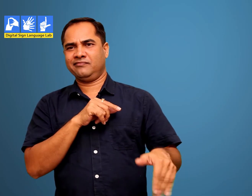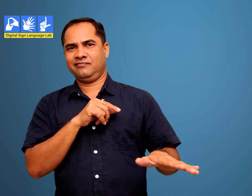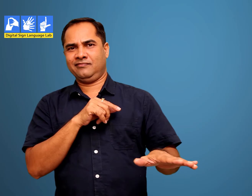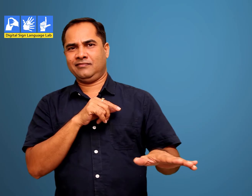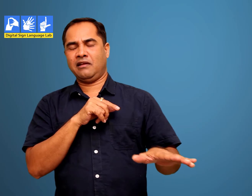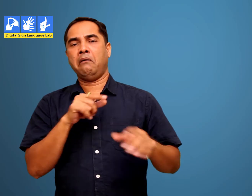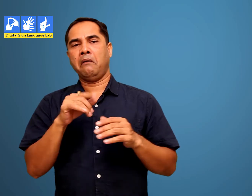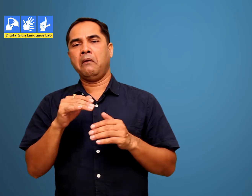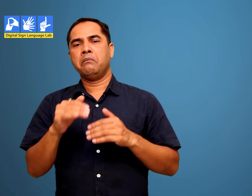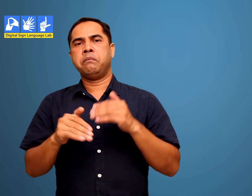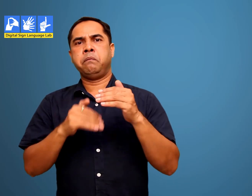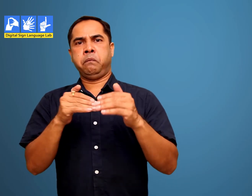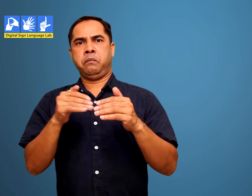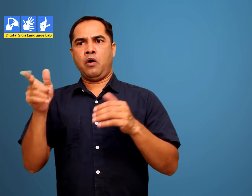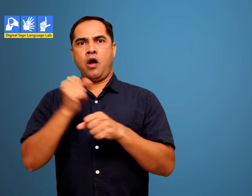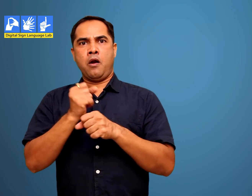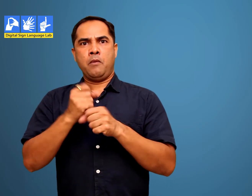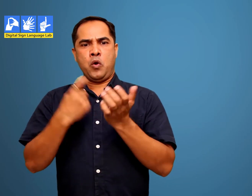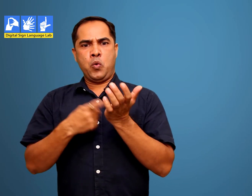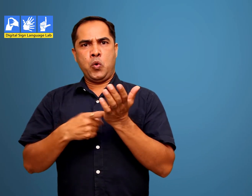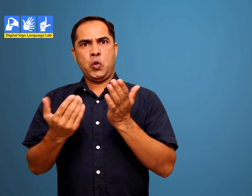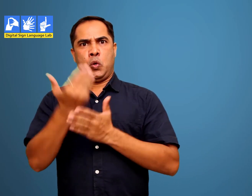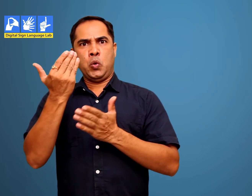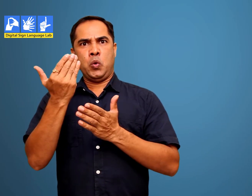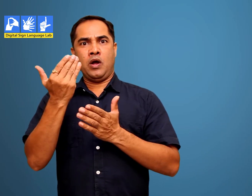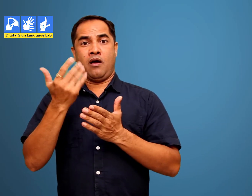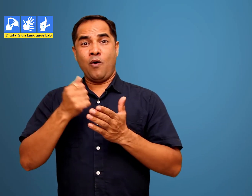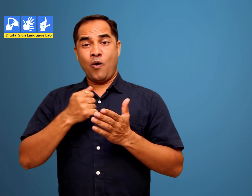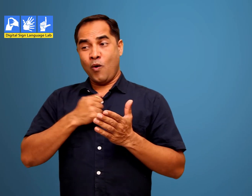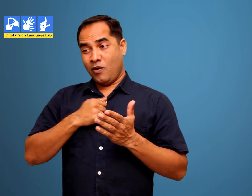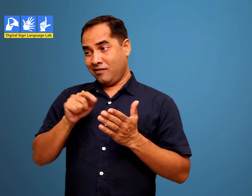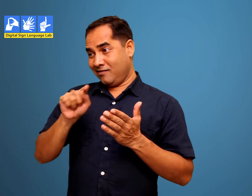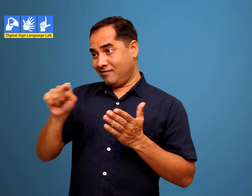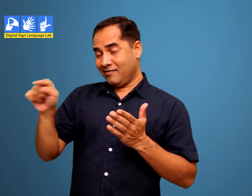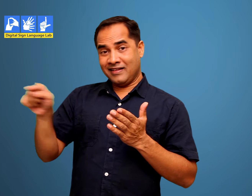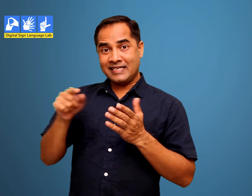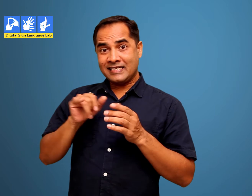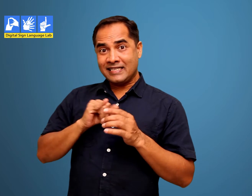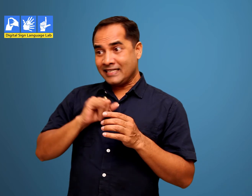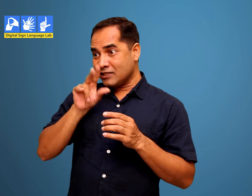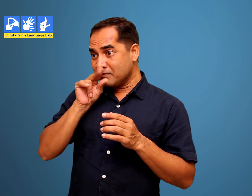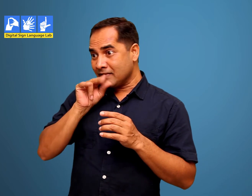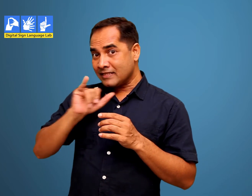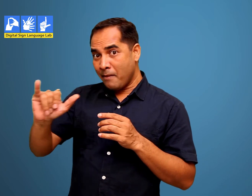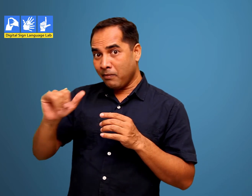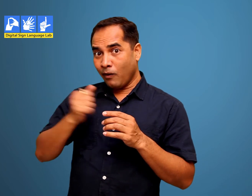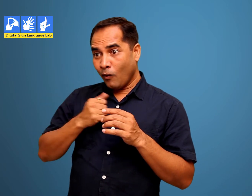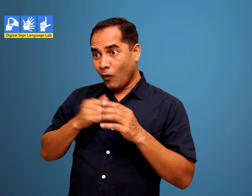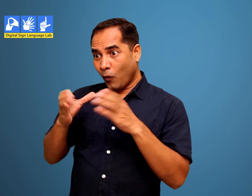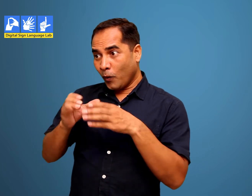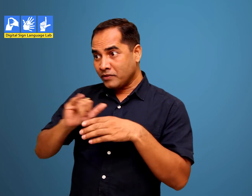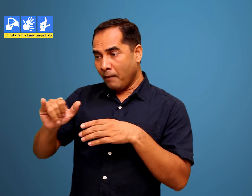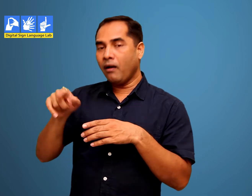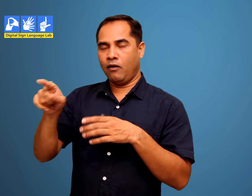Next more laws were to be passed where the government preferred policies that